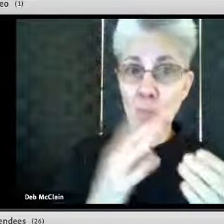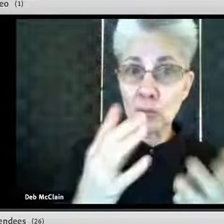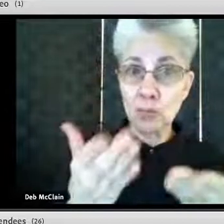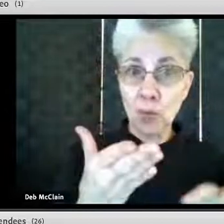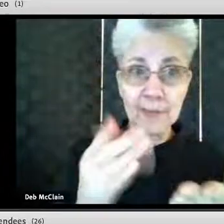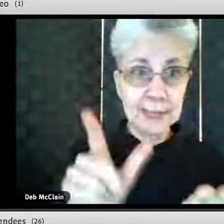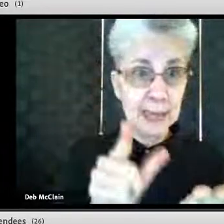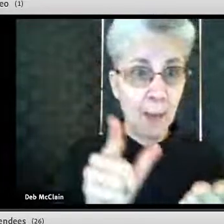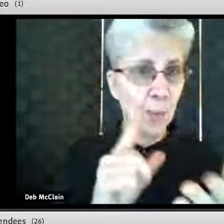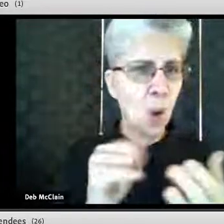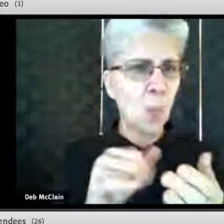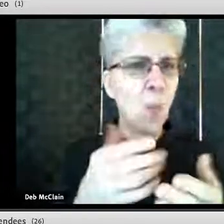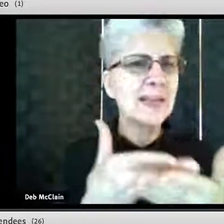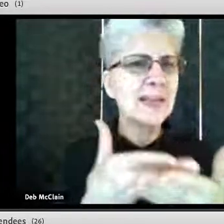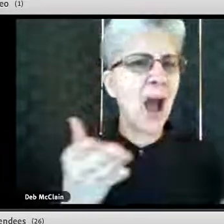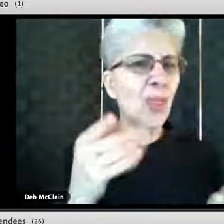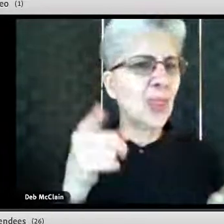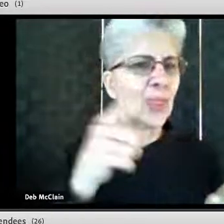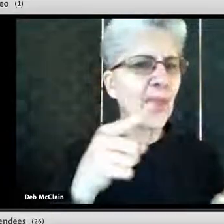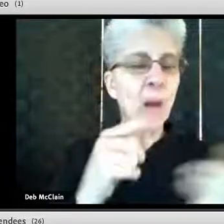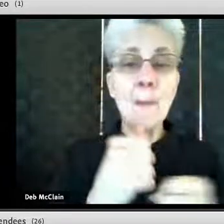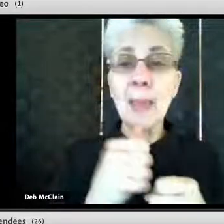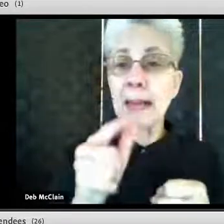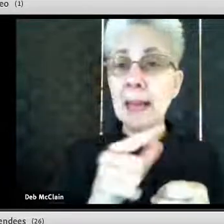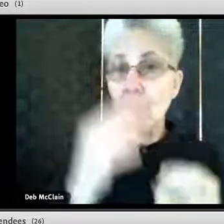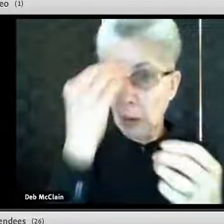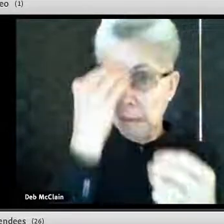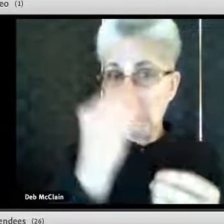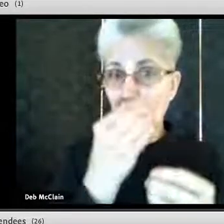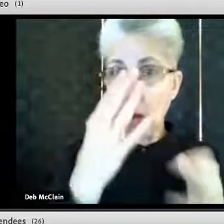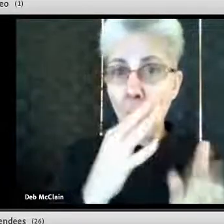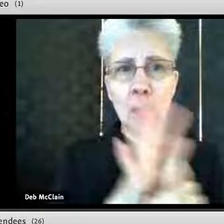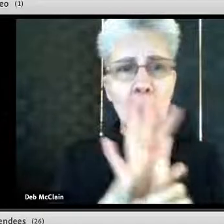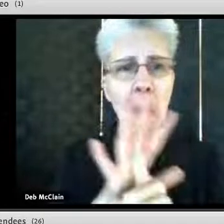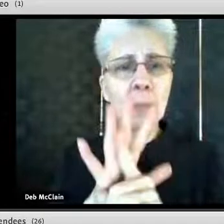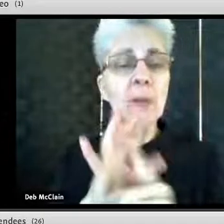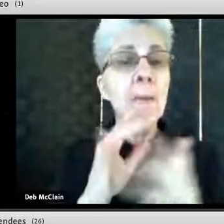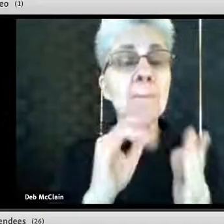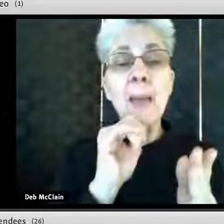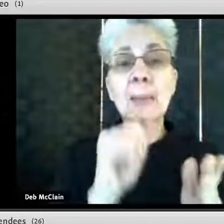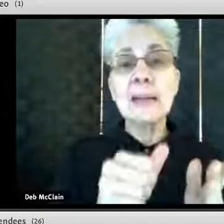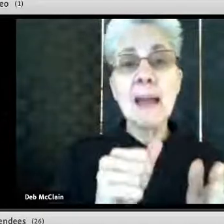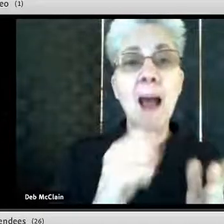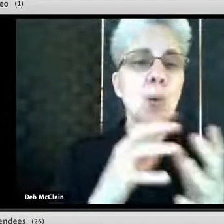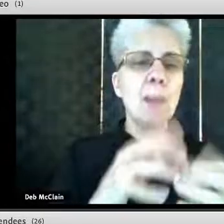and what's available out there or making your library known? Maybe your goal is not some much your local community,